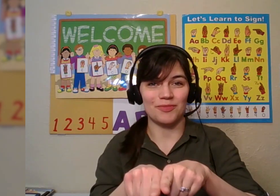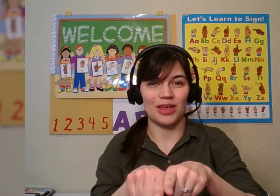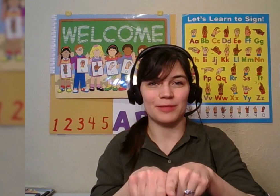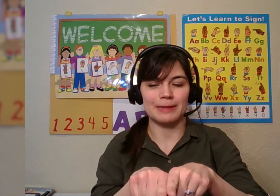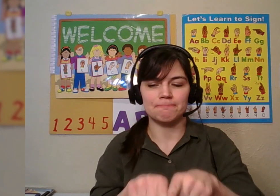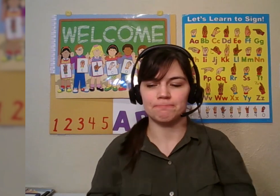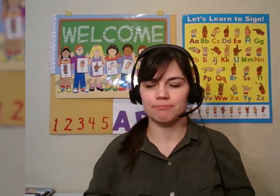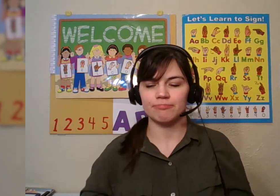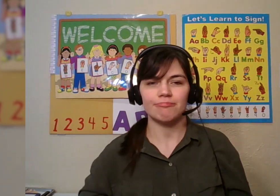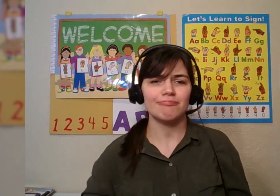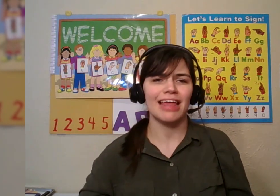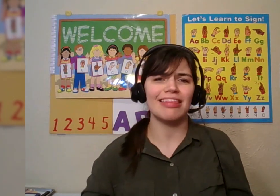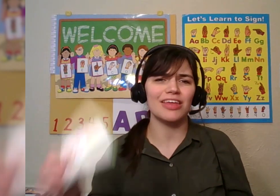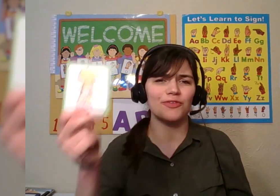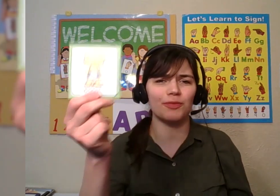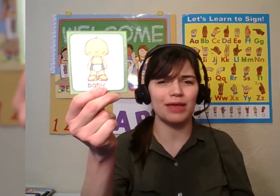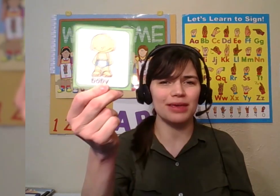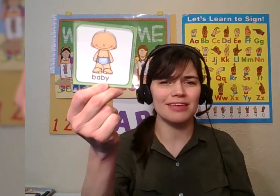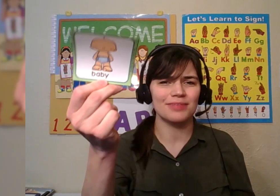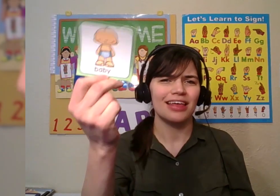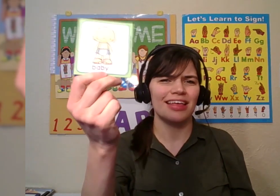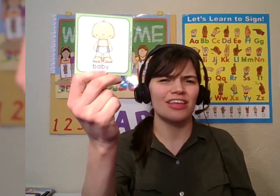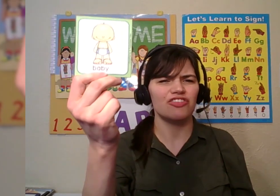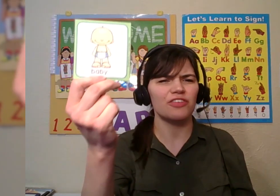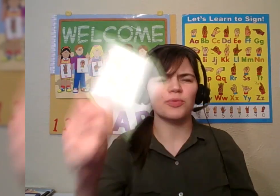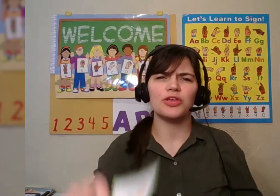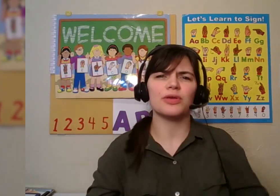family. And then for baby, just what you would